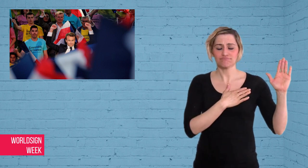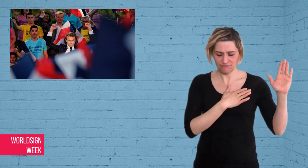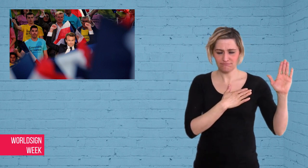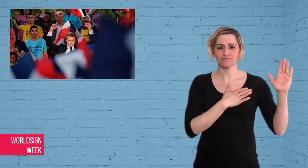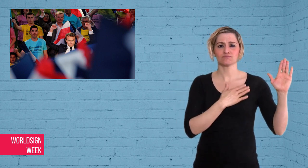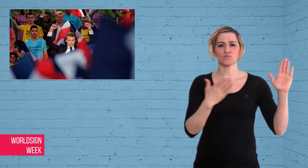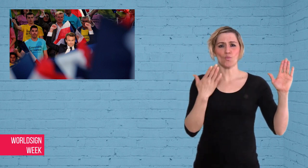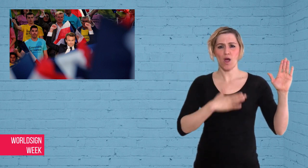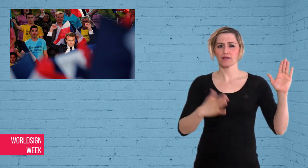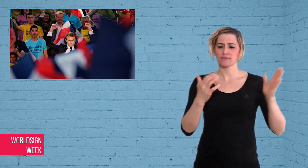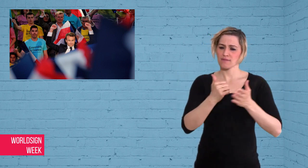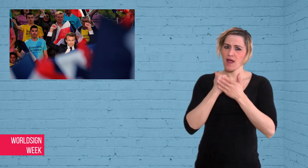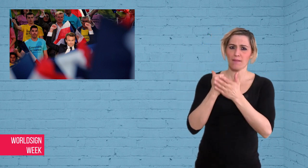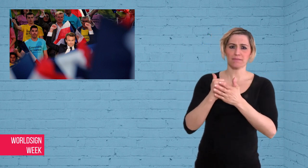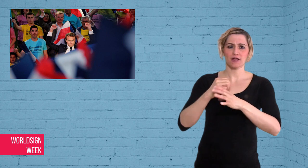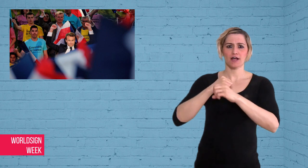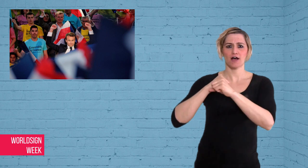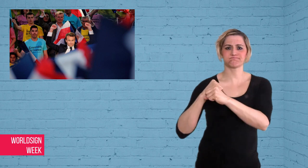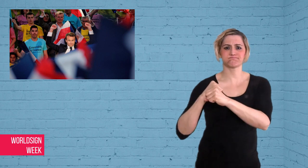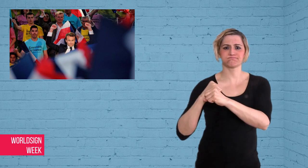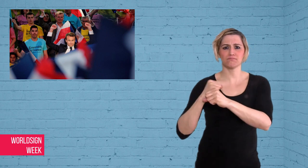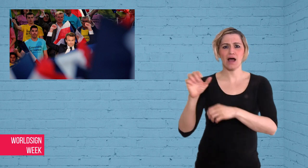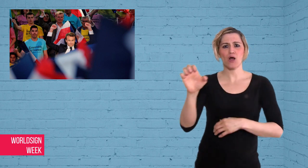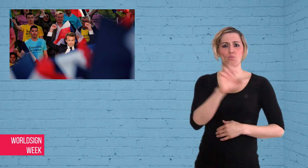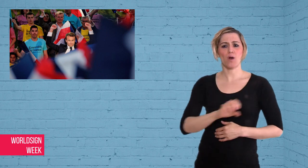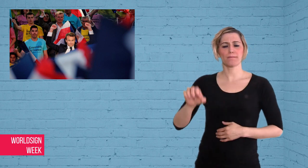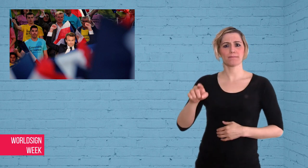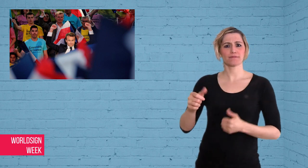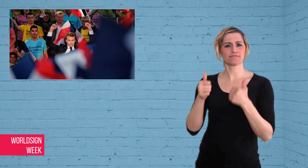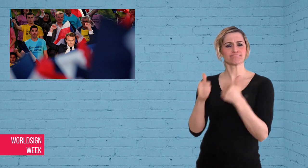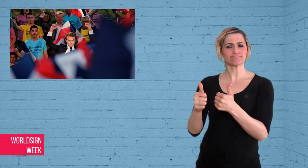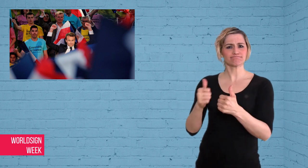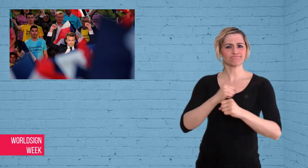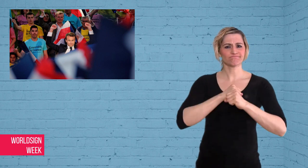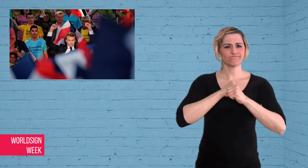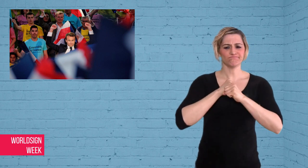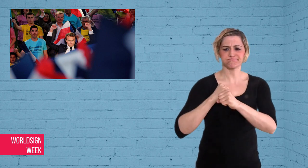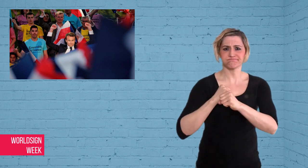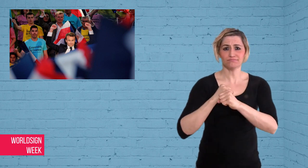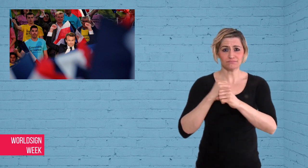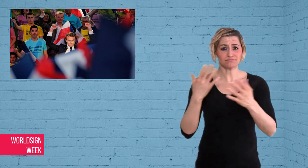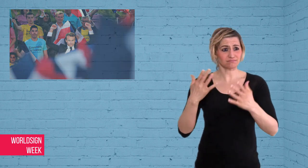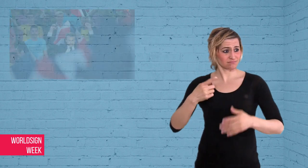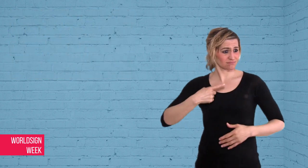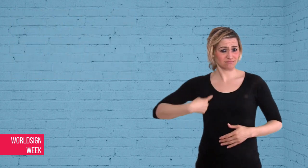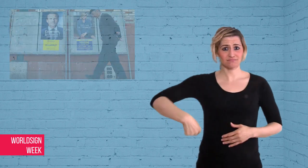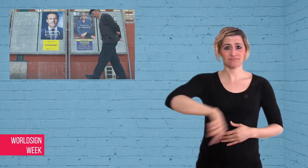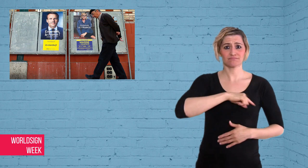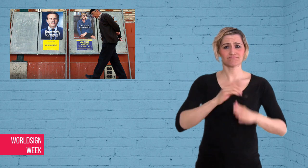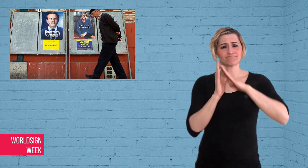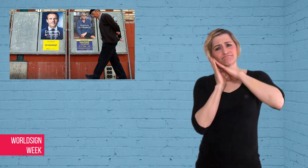work to rebuild ties between Europe